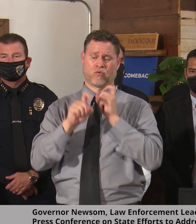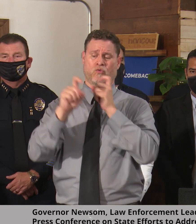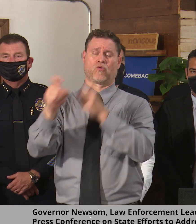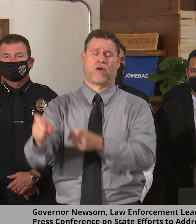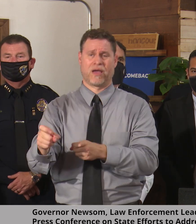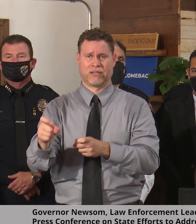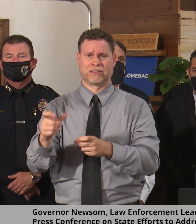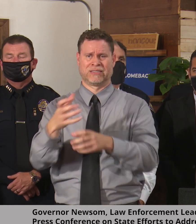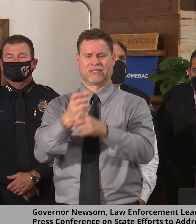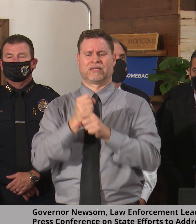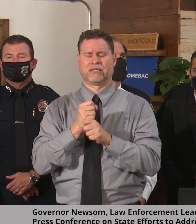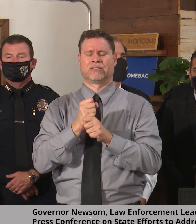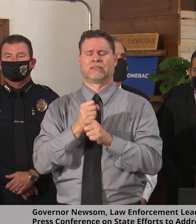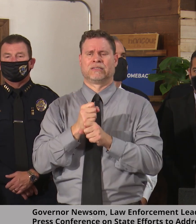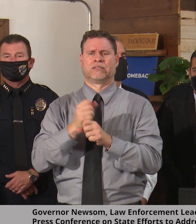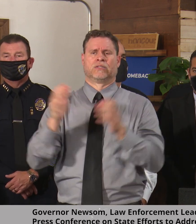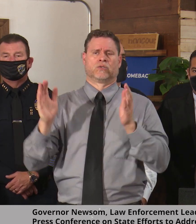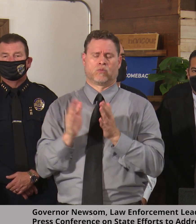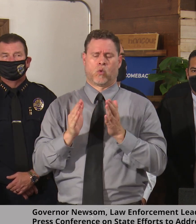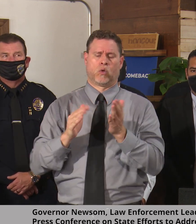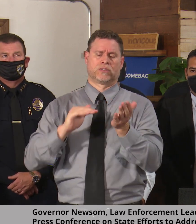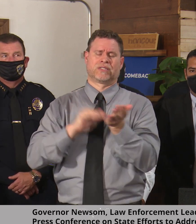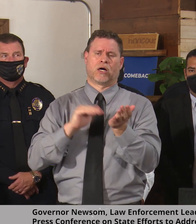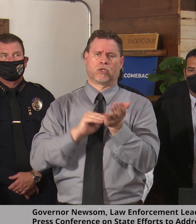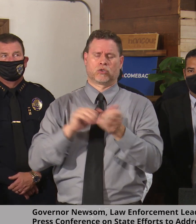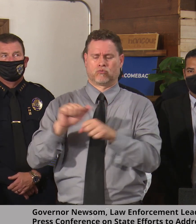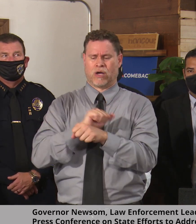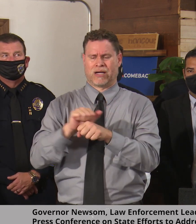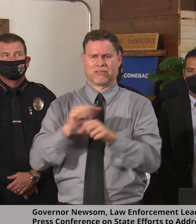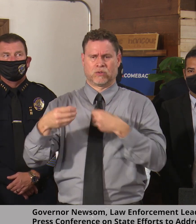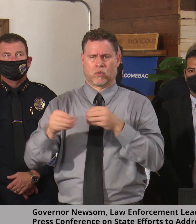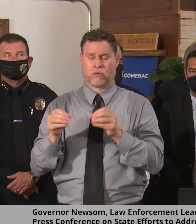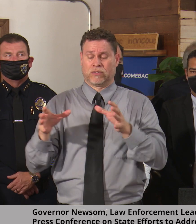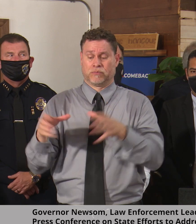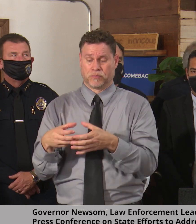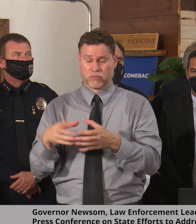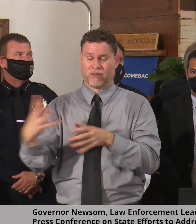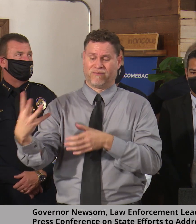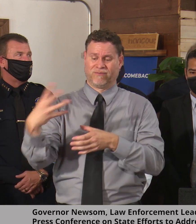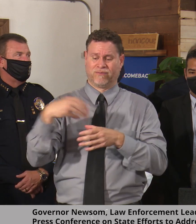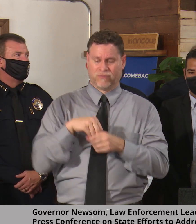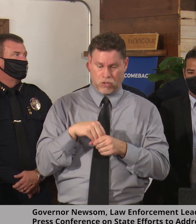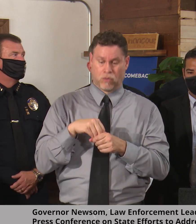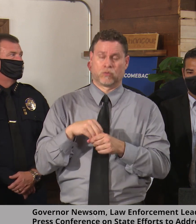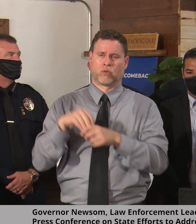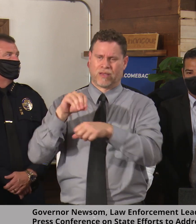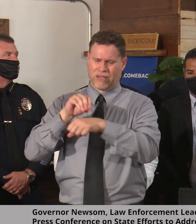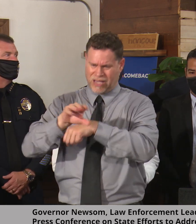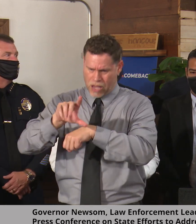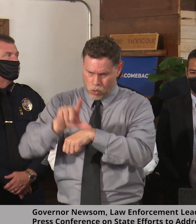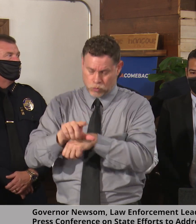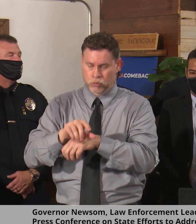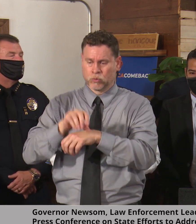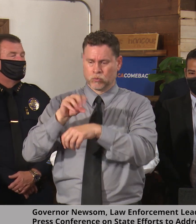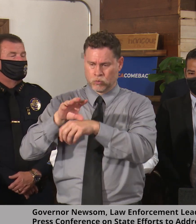to get small doctors small practices involved so they can counsel and address the anxiety and